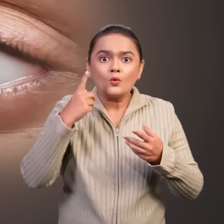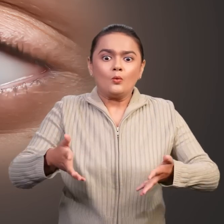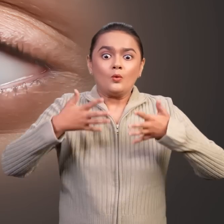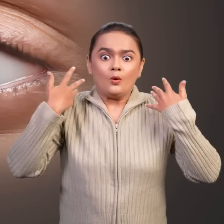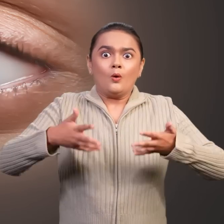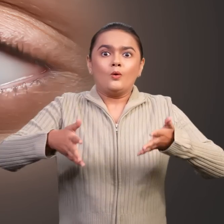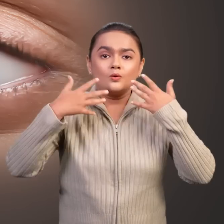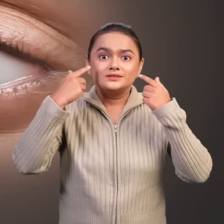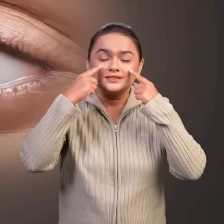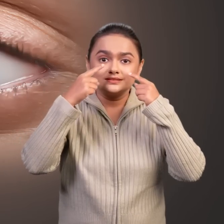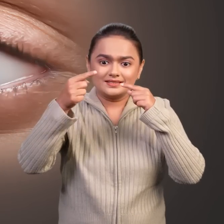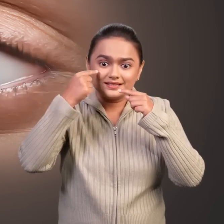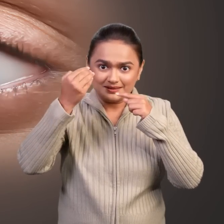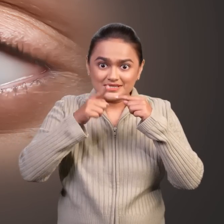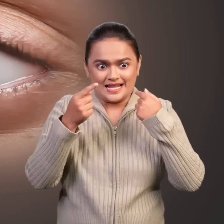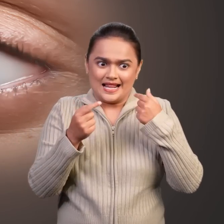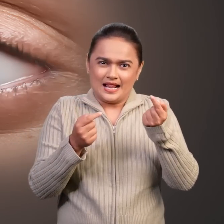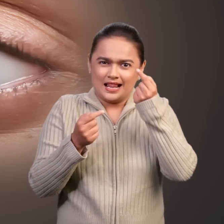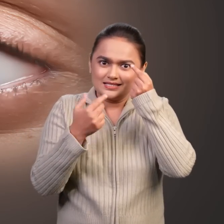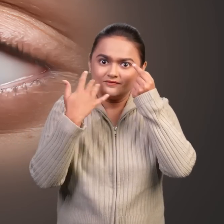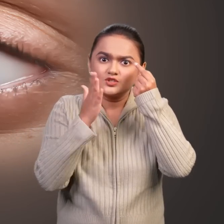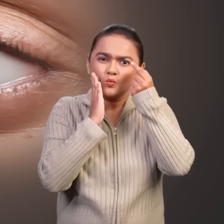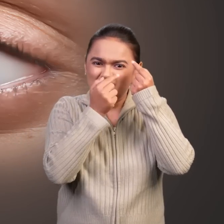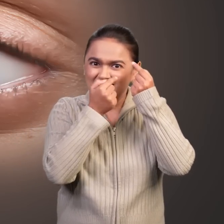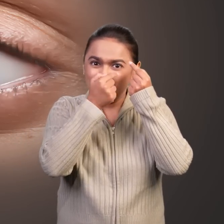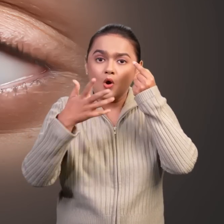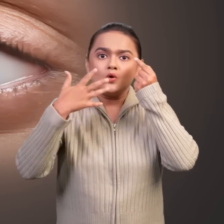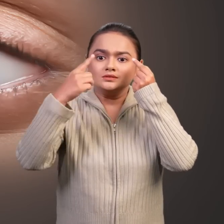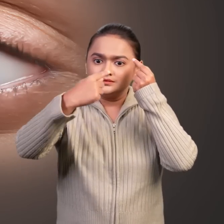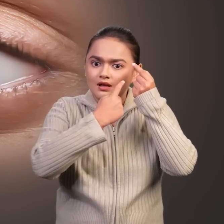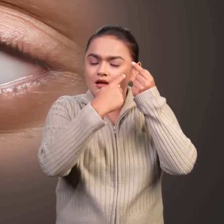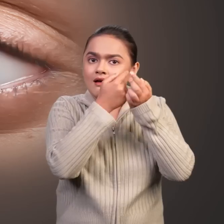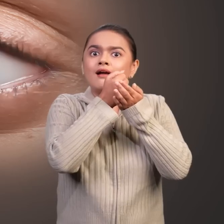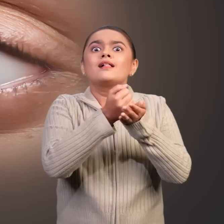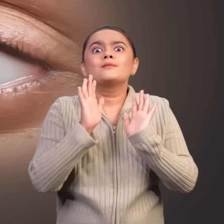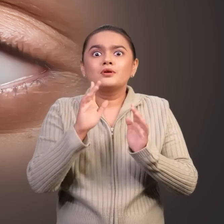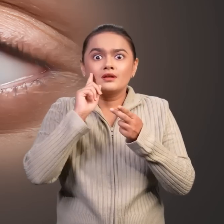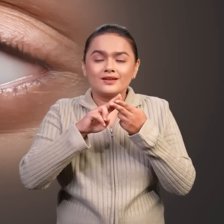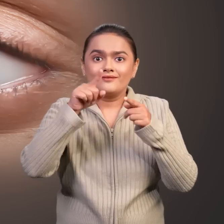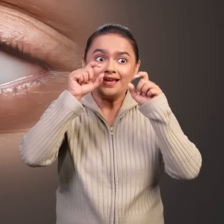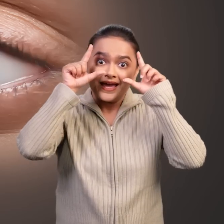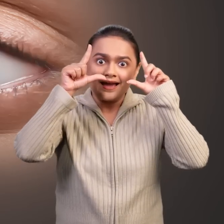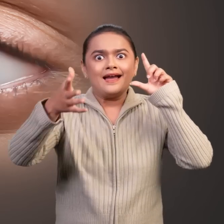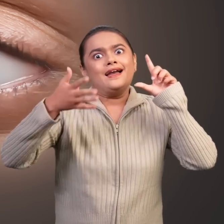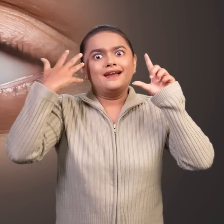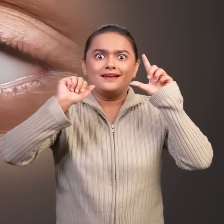the oxygenation of the eye which is below the contact lens. And this is what happens on when your eyes are open.